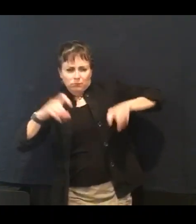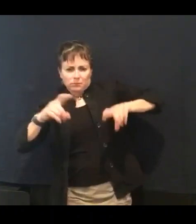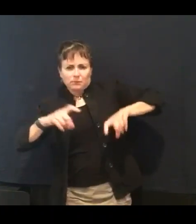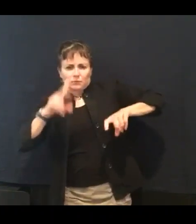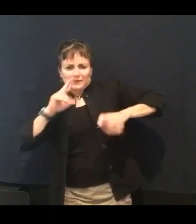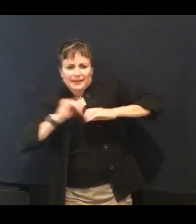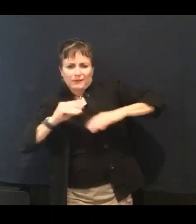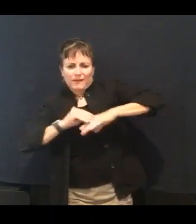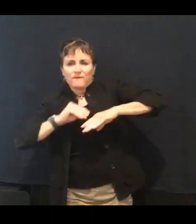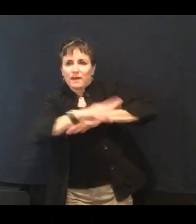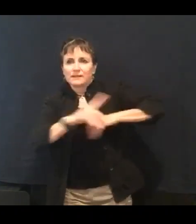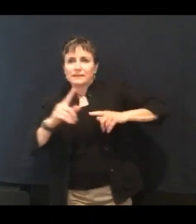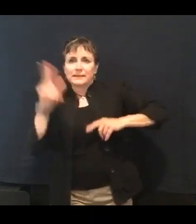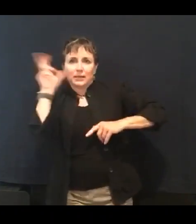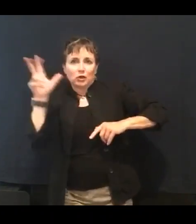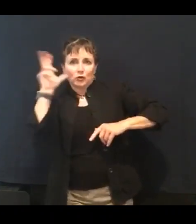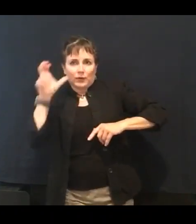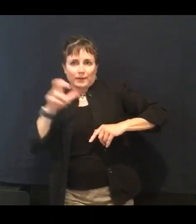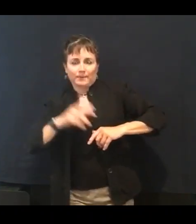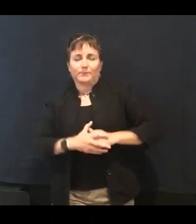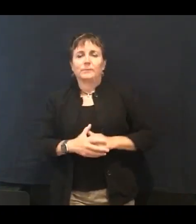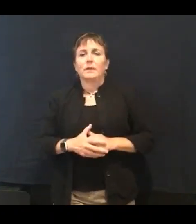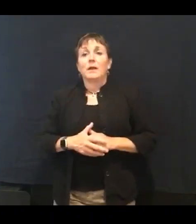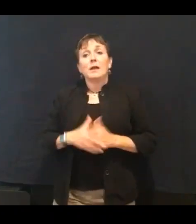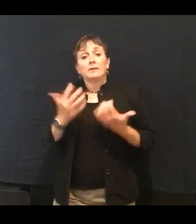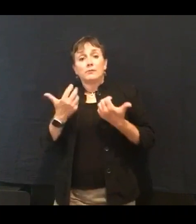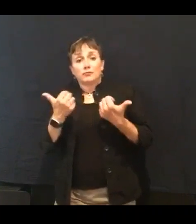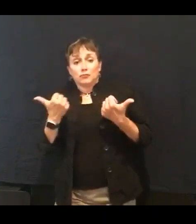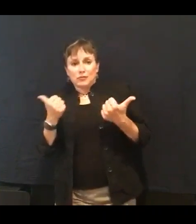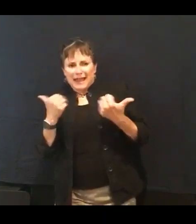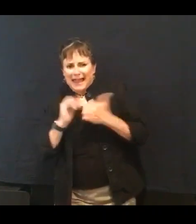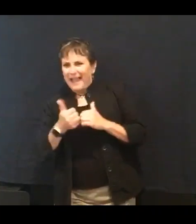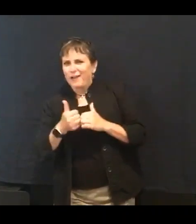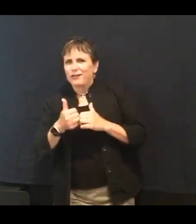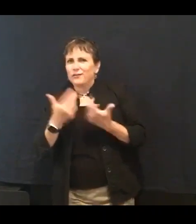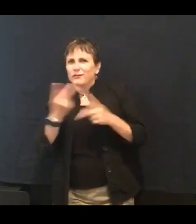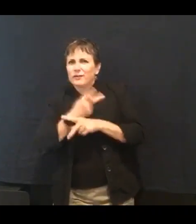on hearing loss. To assess hearing in a mouse, they first determined